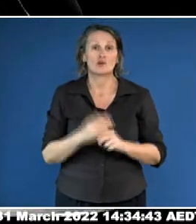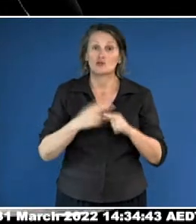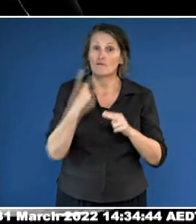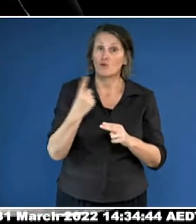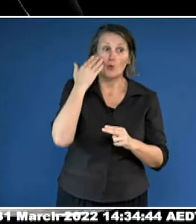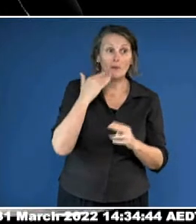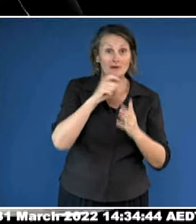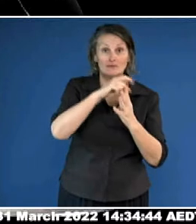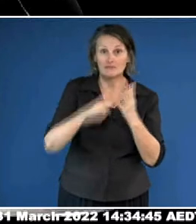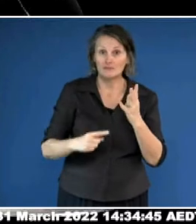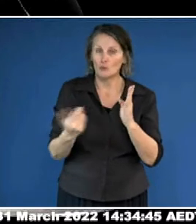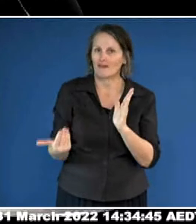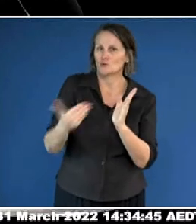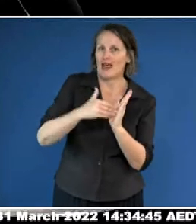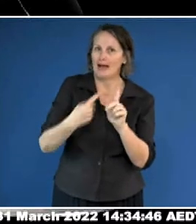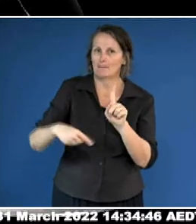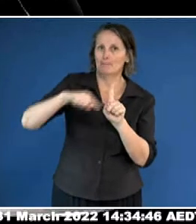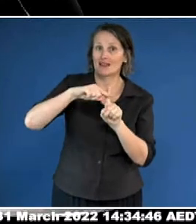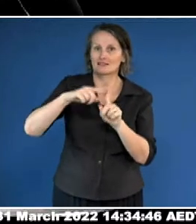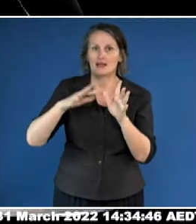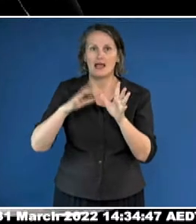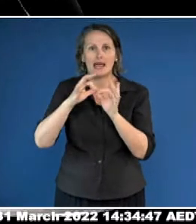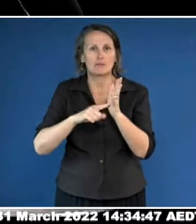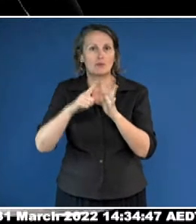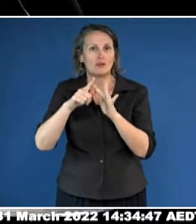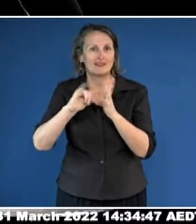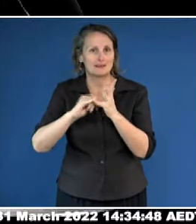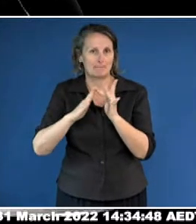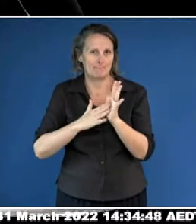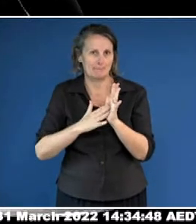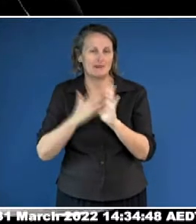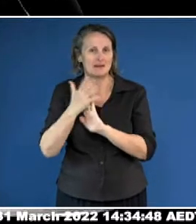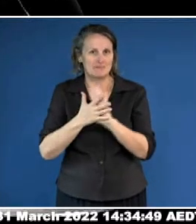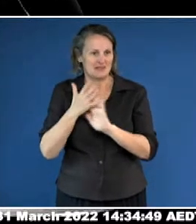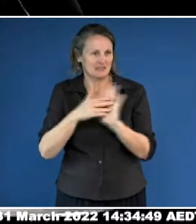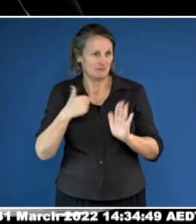ableism compounds this violence against women, but it's also a driver in itself.